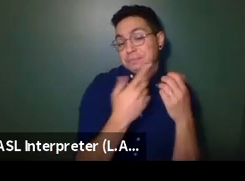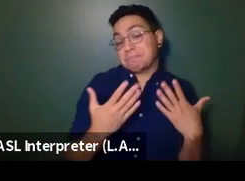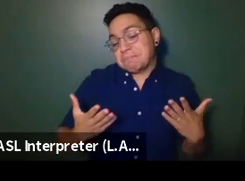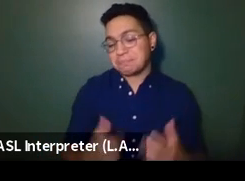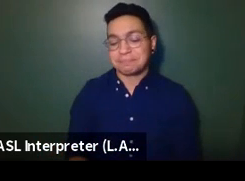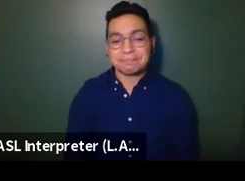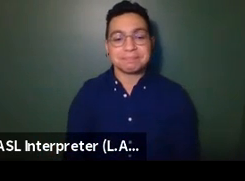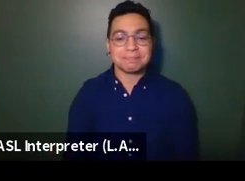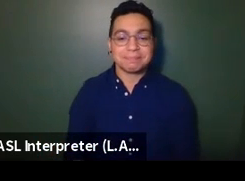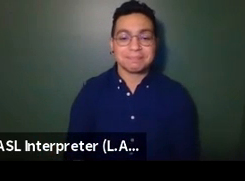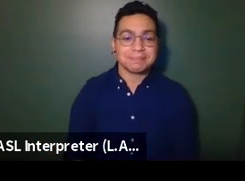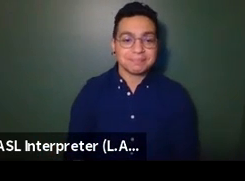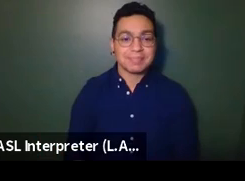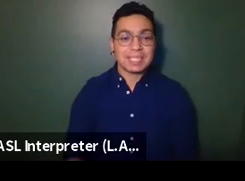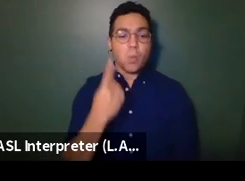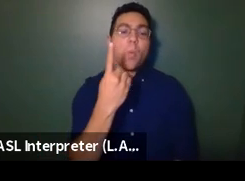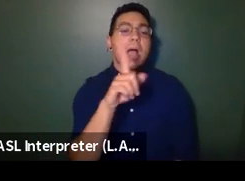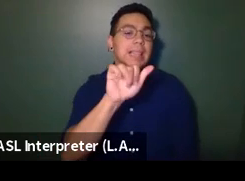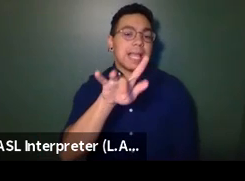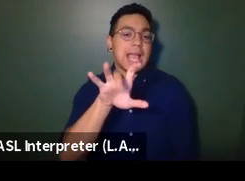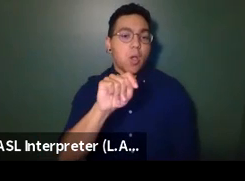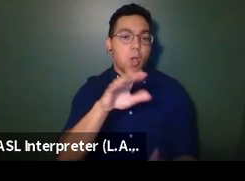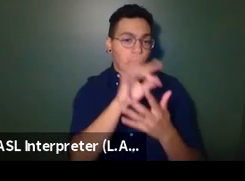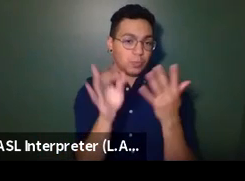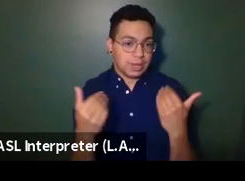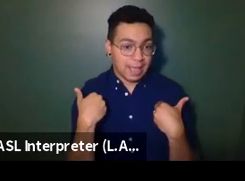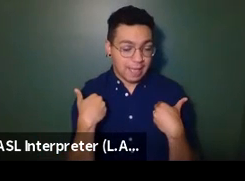Katherine Livick - ESD 112: So that's one layout option that you have. I have a couple of other